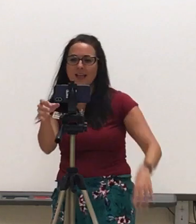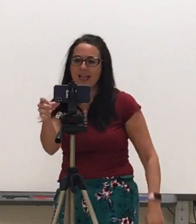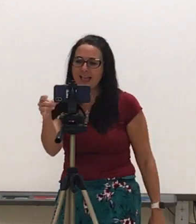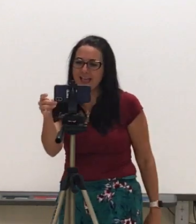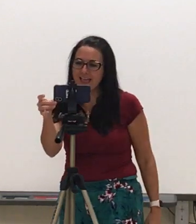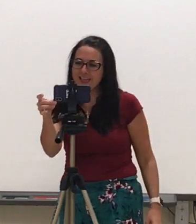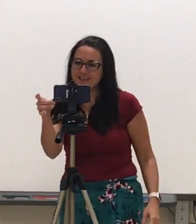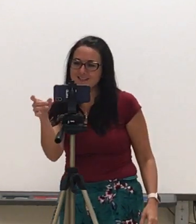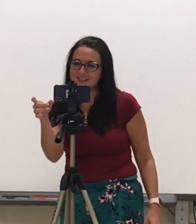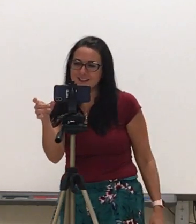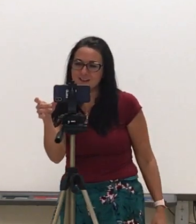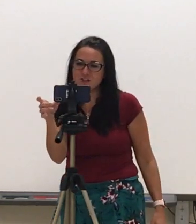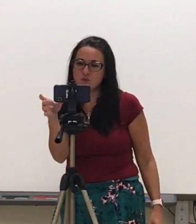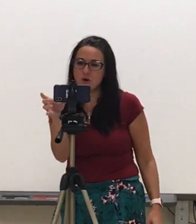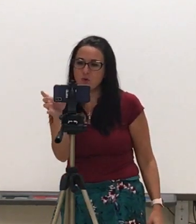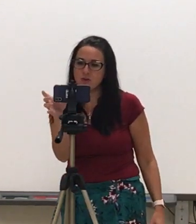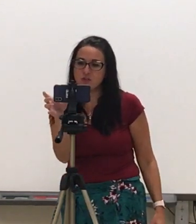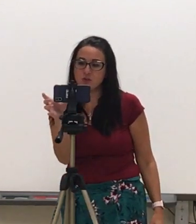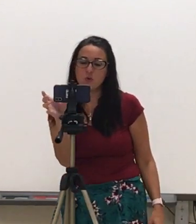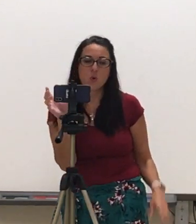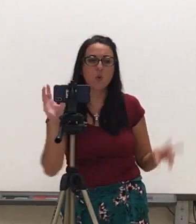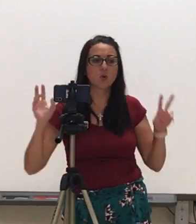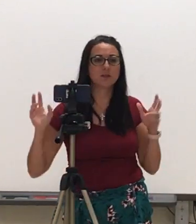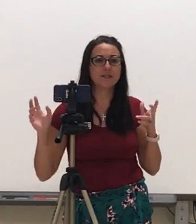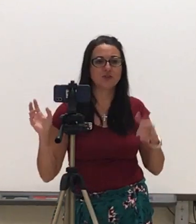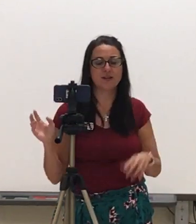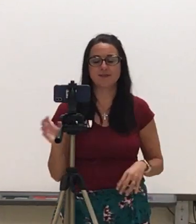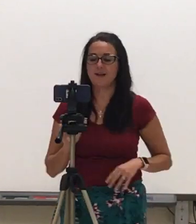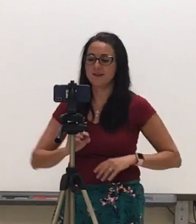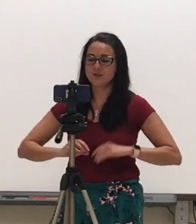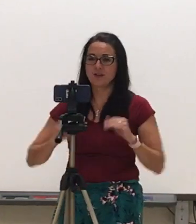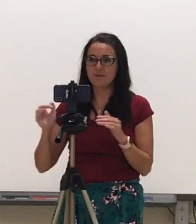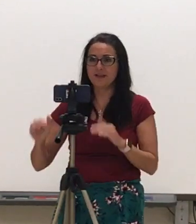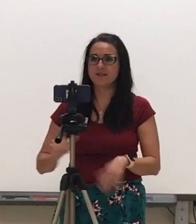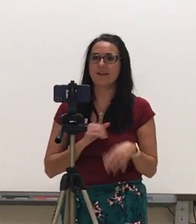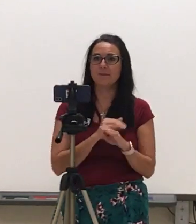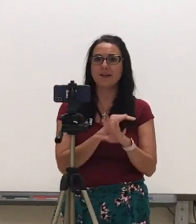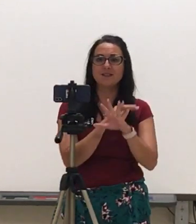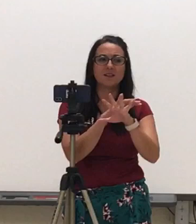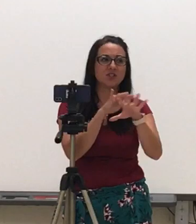and you are going to poorly translate it so that means everybody's going to